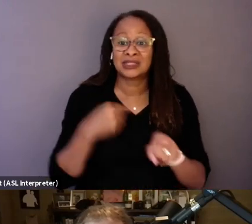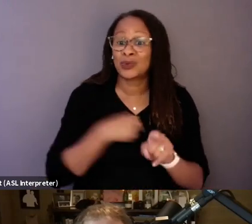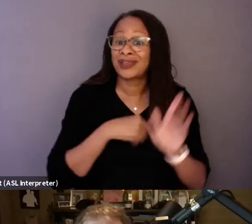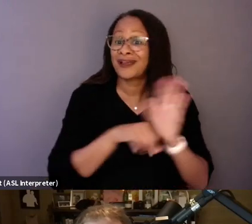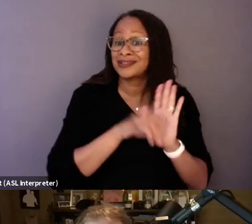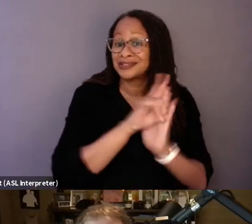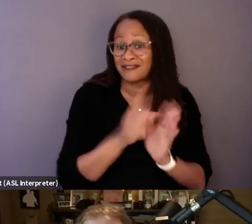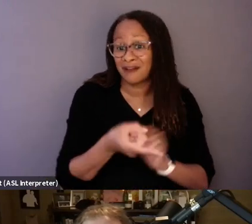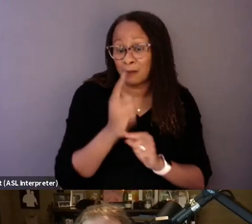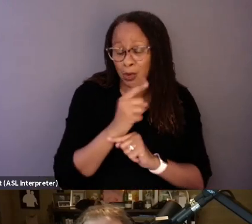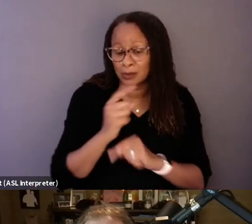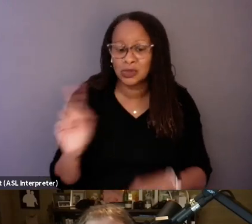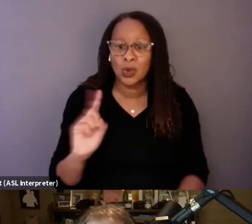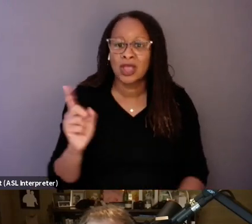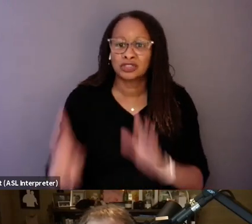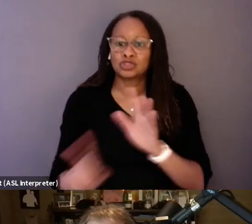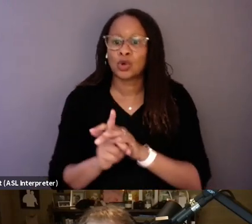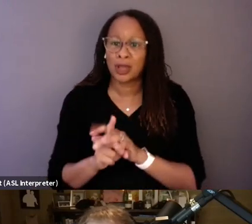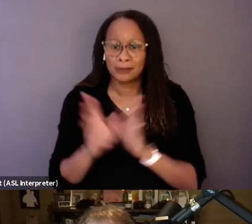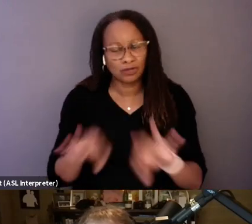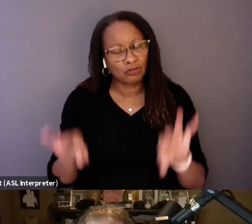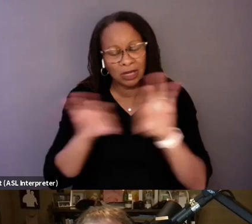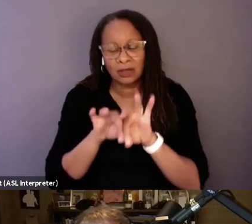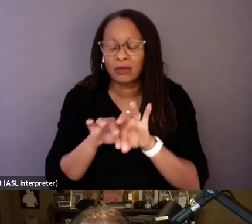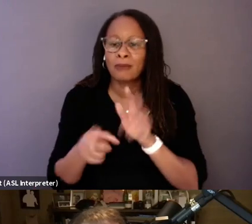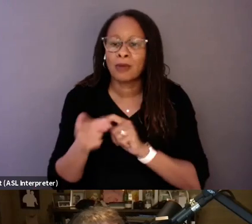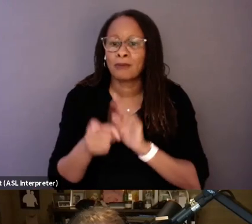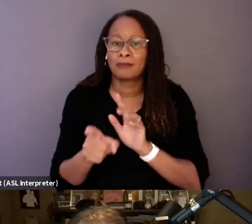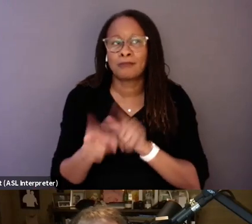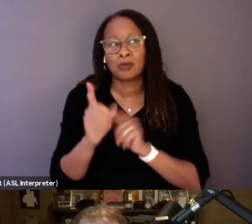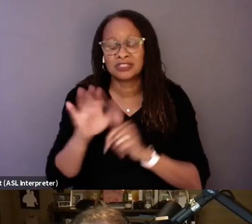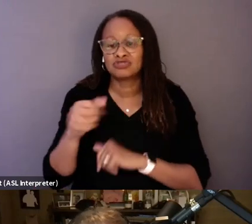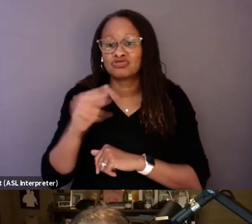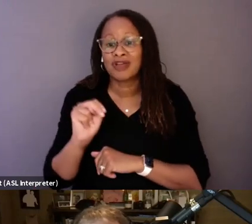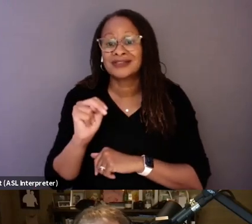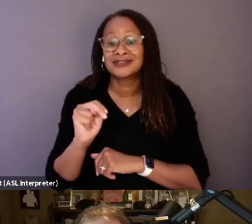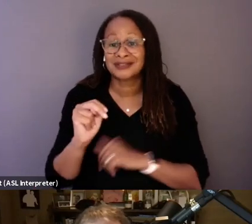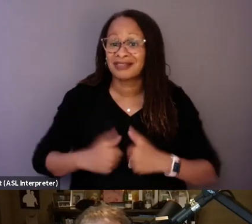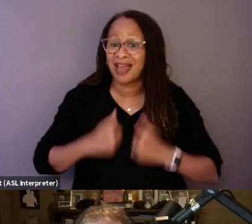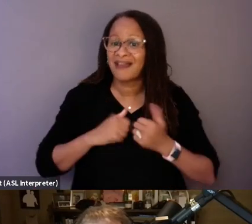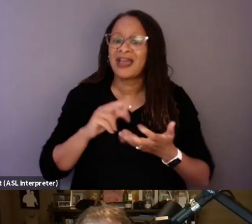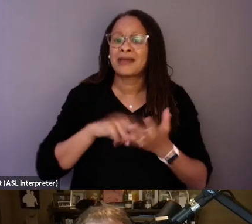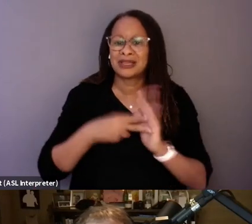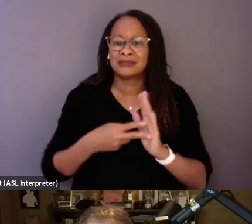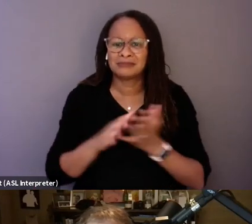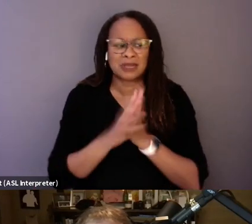where he would show up critical moments in John's life it just deepened the resonance because